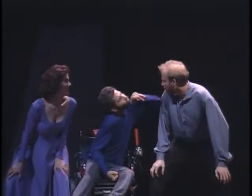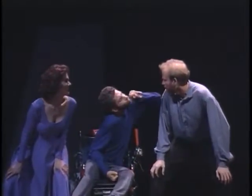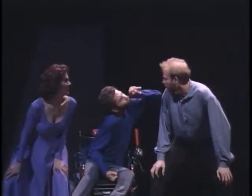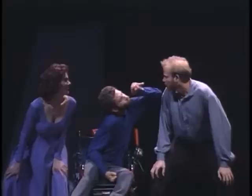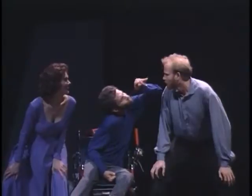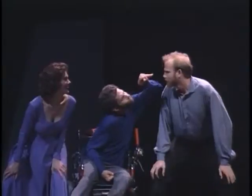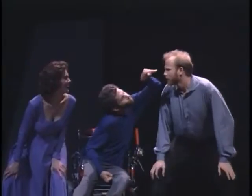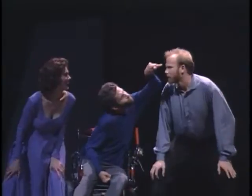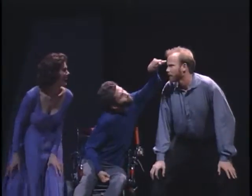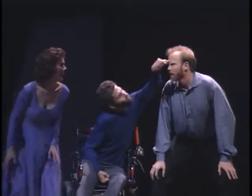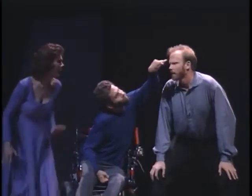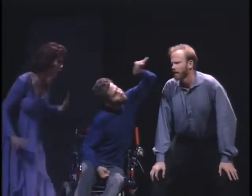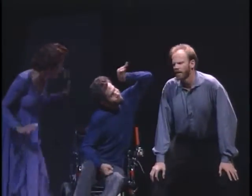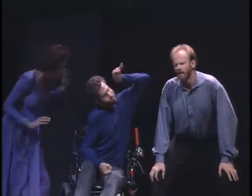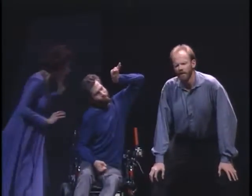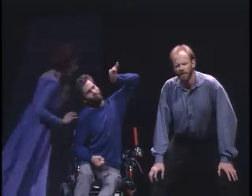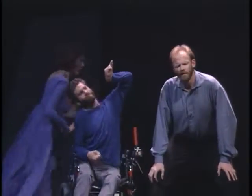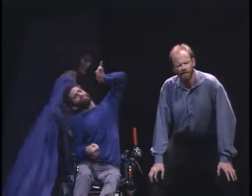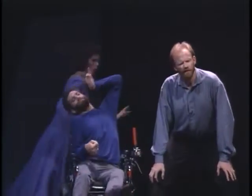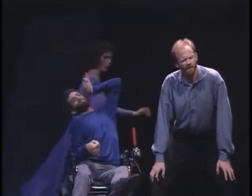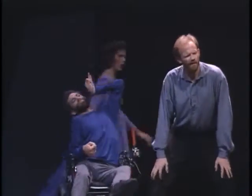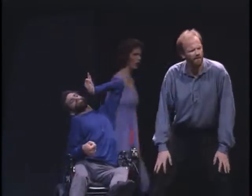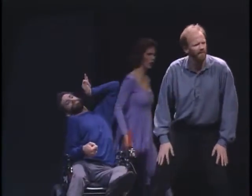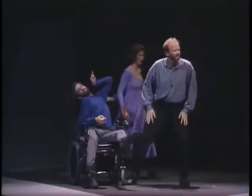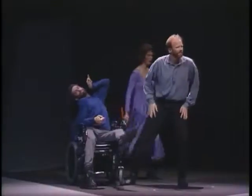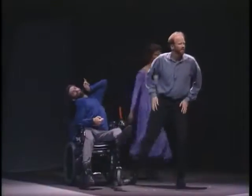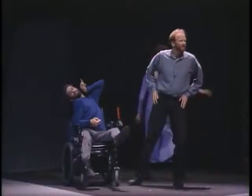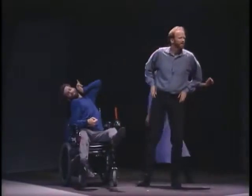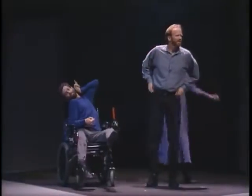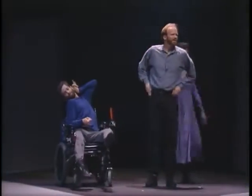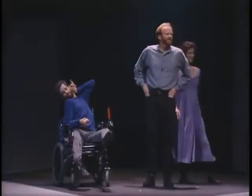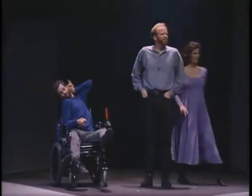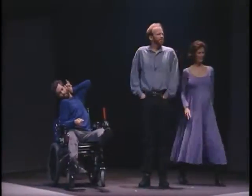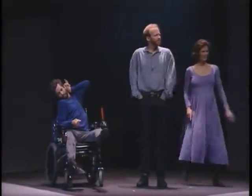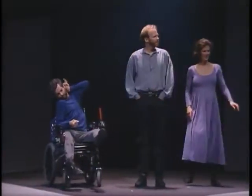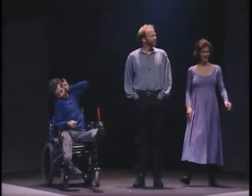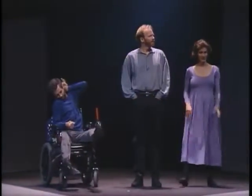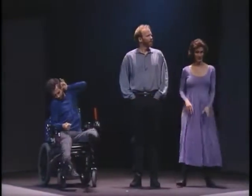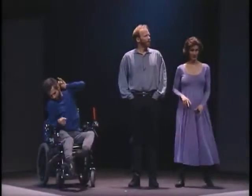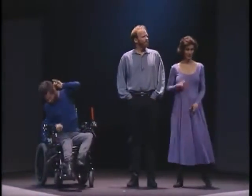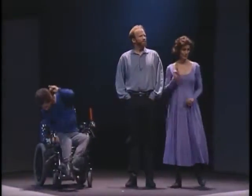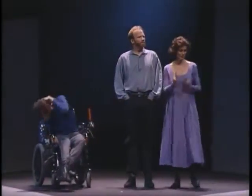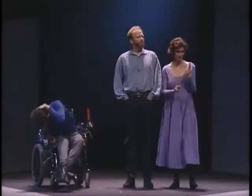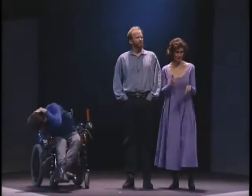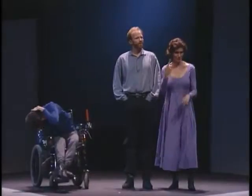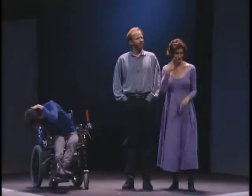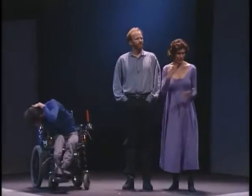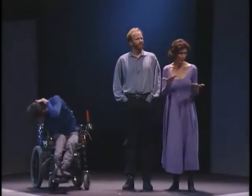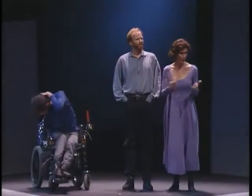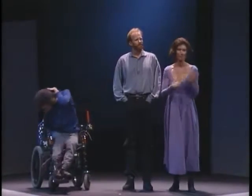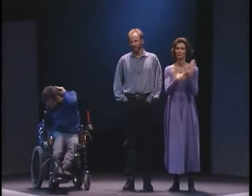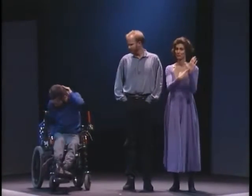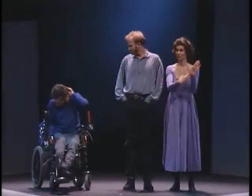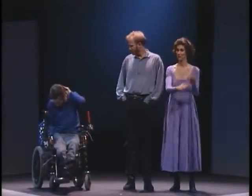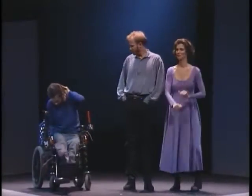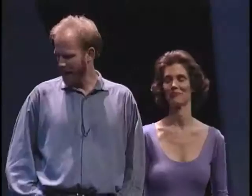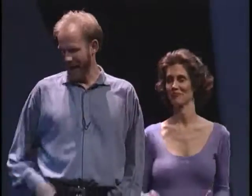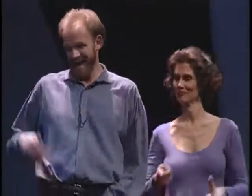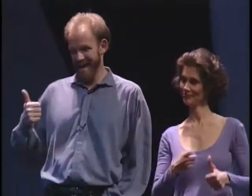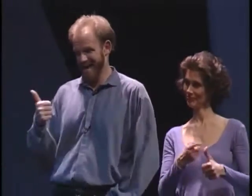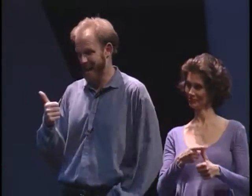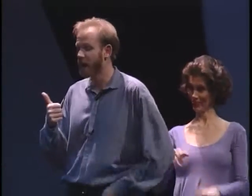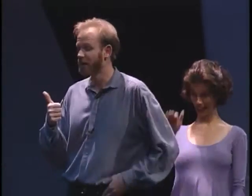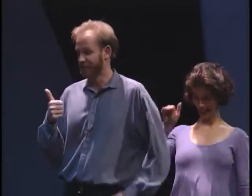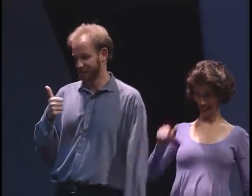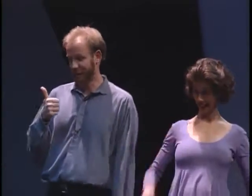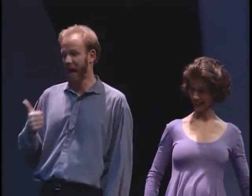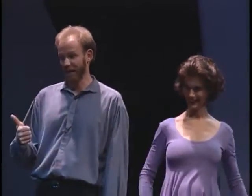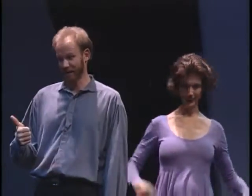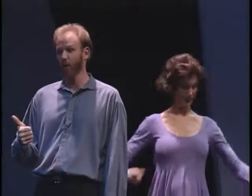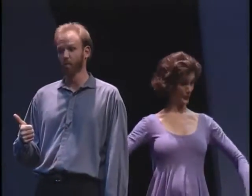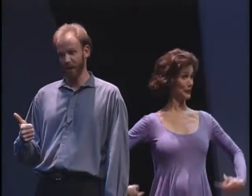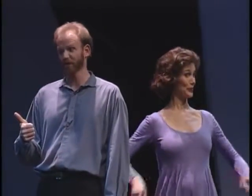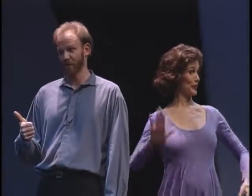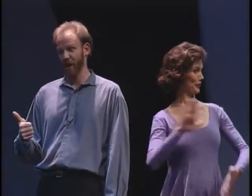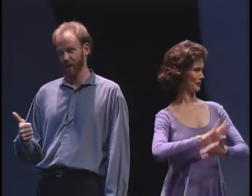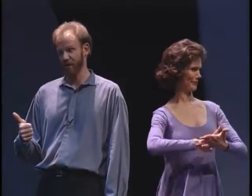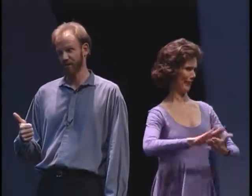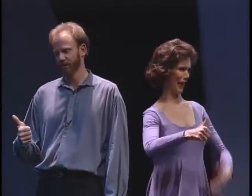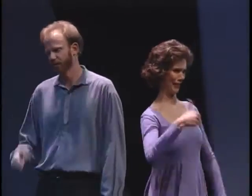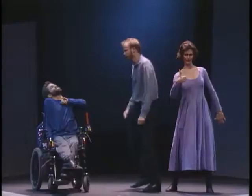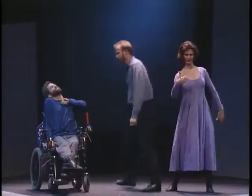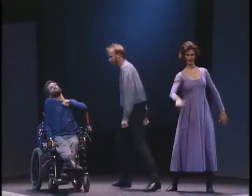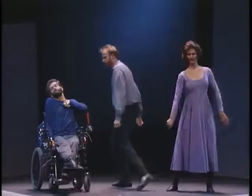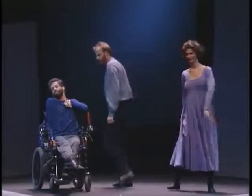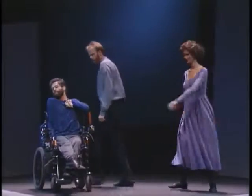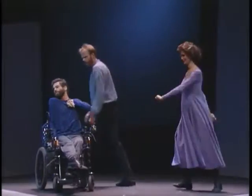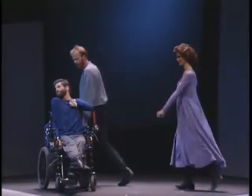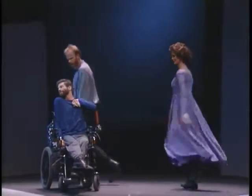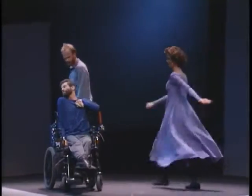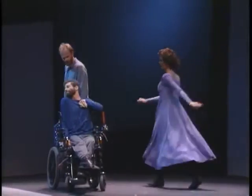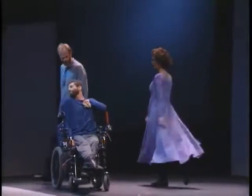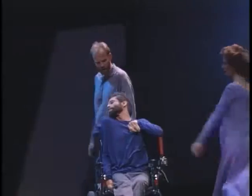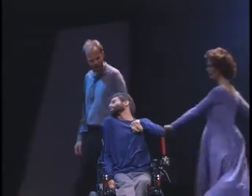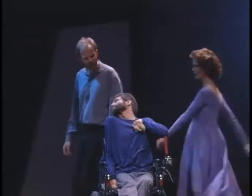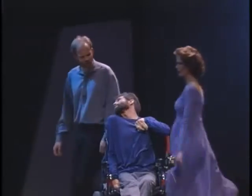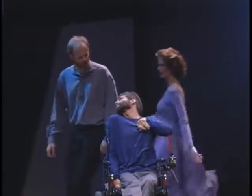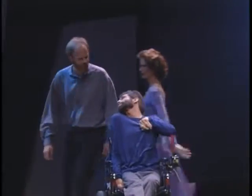Oh what do people think hey nice wheelchair if you're joking